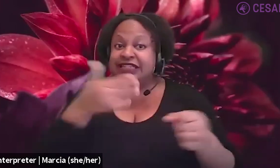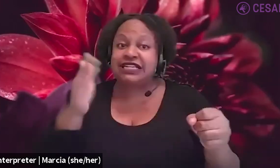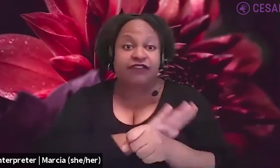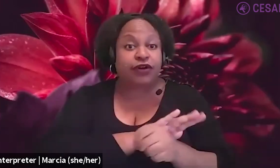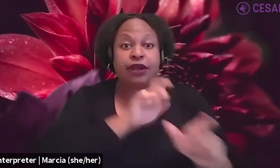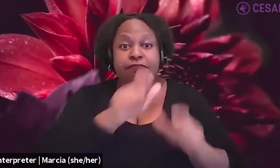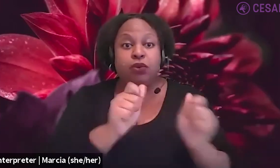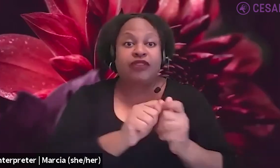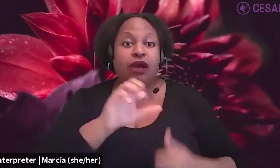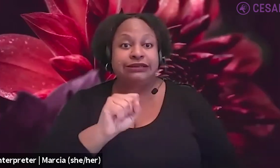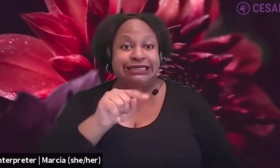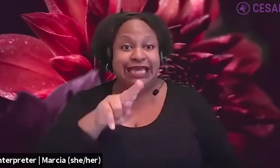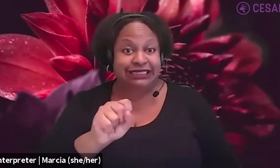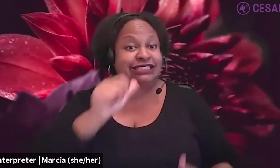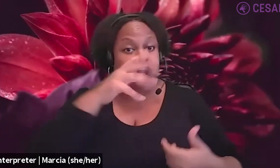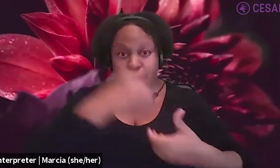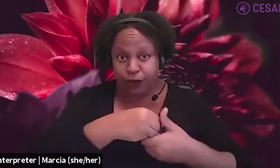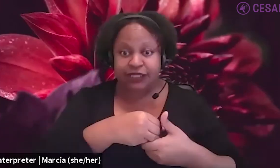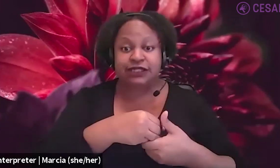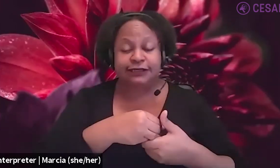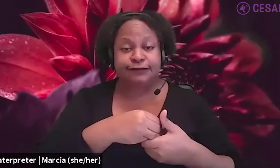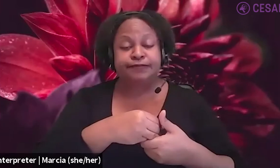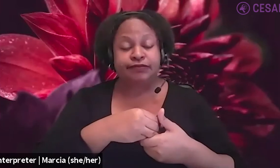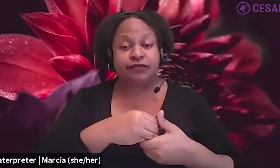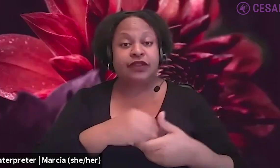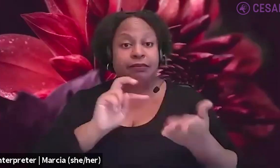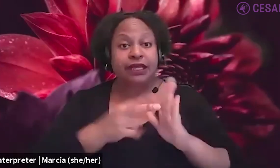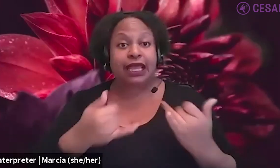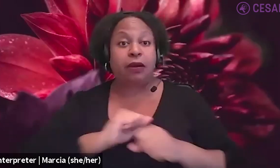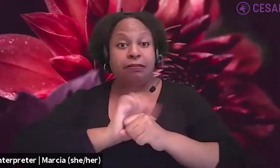They were not included in this package. This has left the pandemic response to be framed